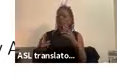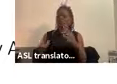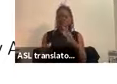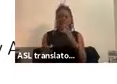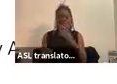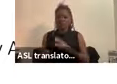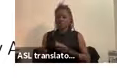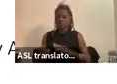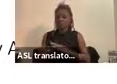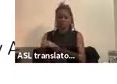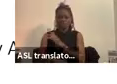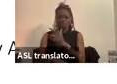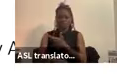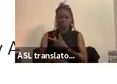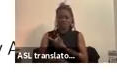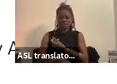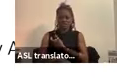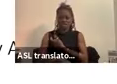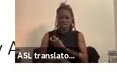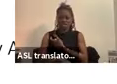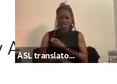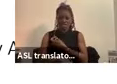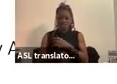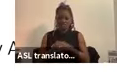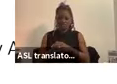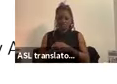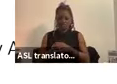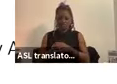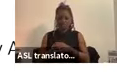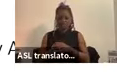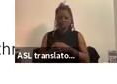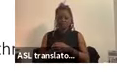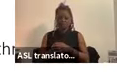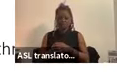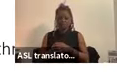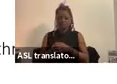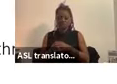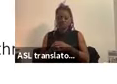immunity with age that may make somebody a little bit more susceptible to infection.